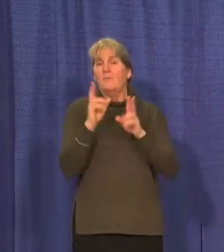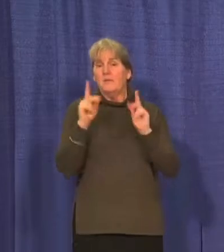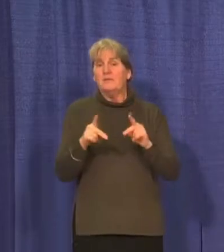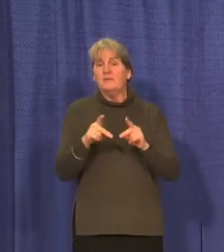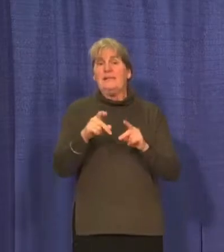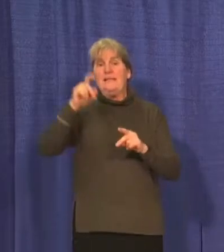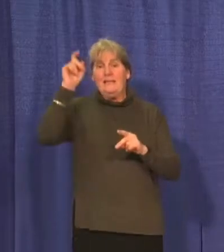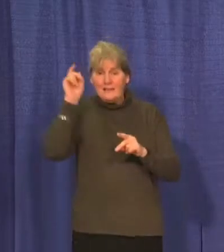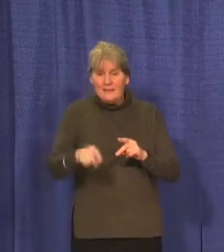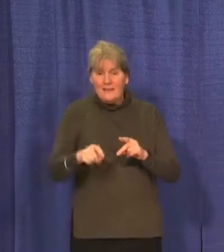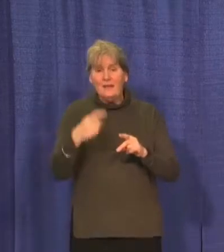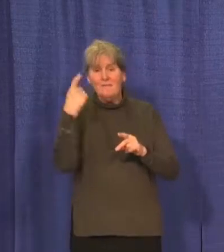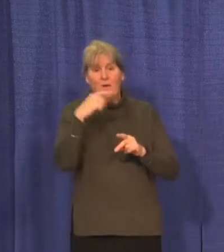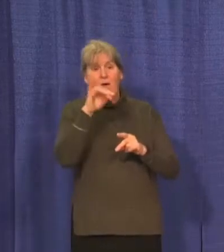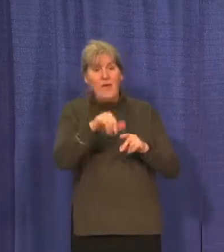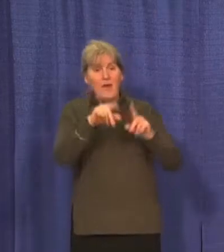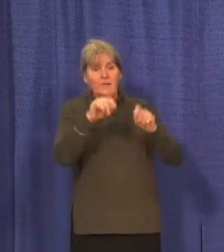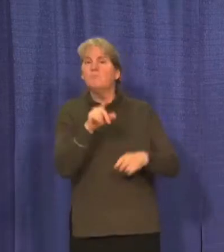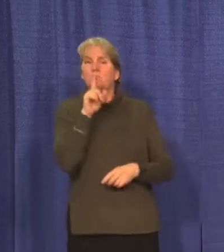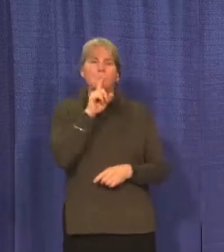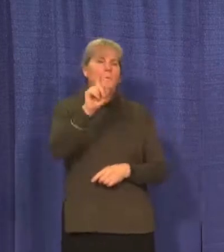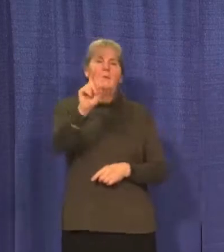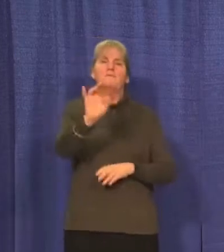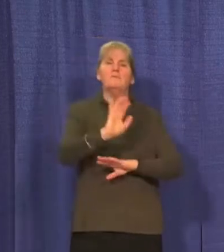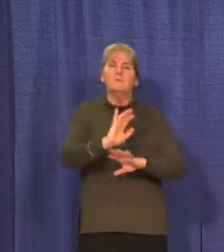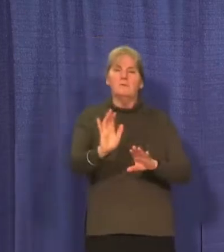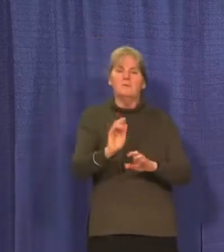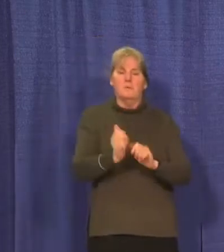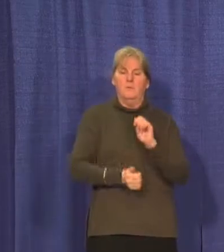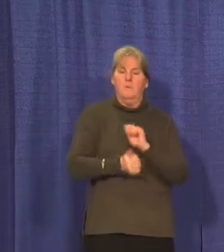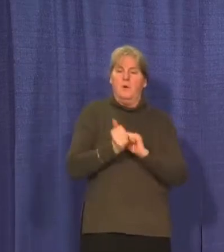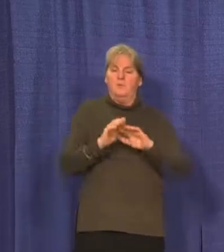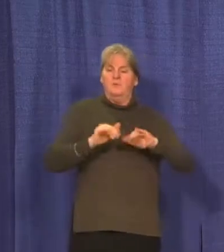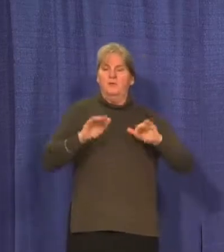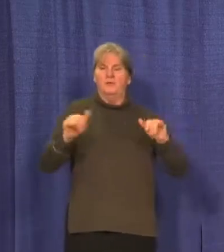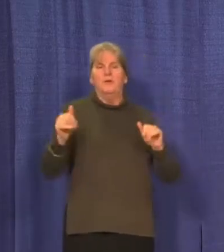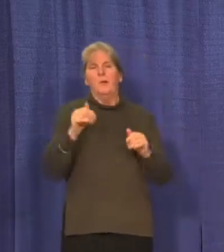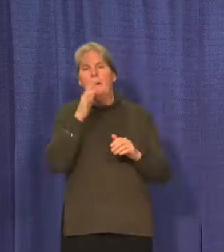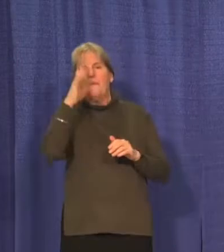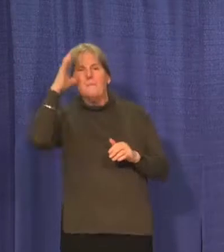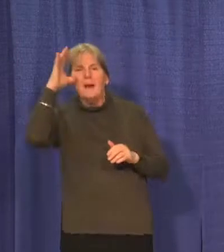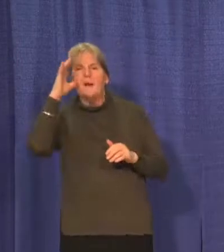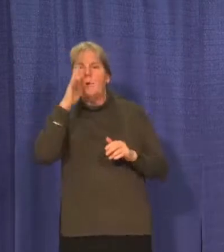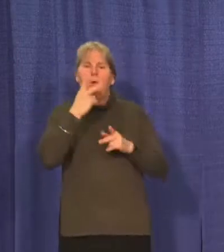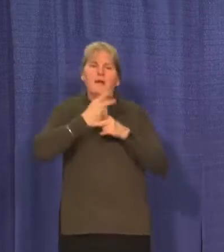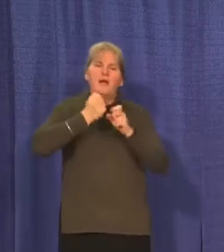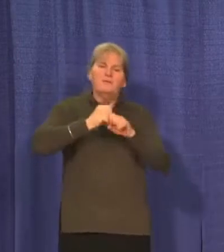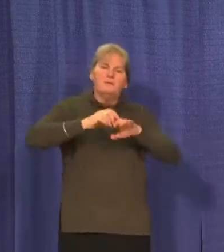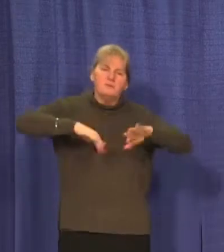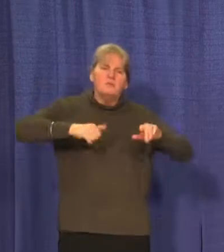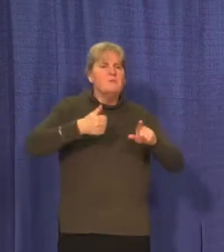the time to collect the sample. Most children and their parents or caregivers can do it